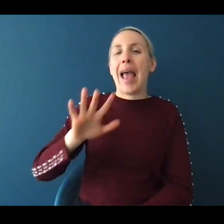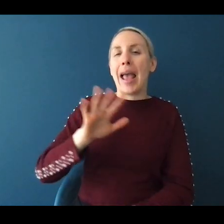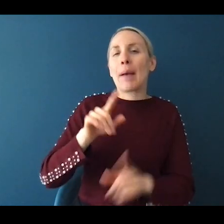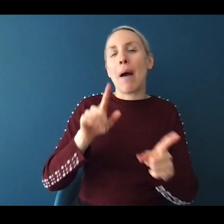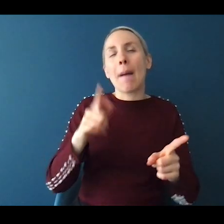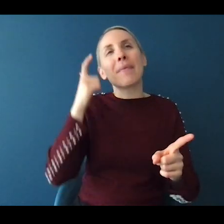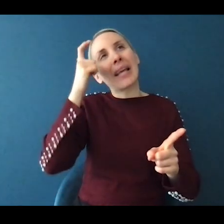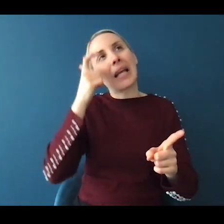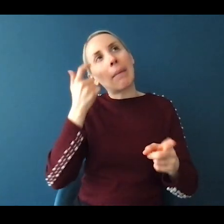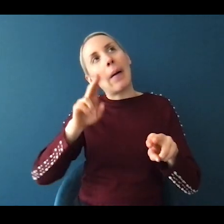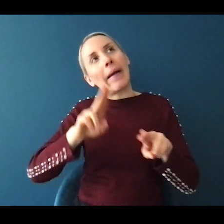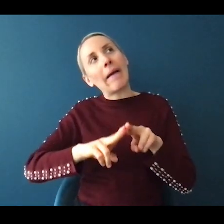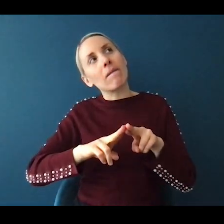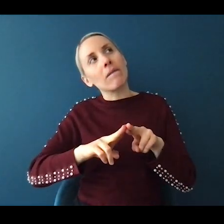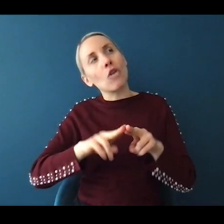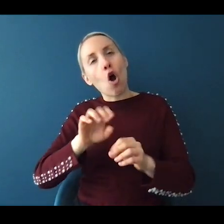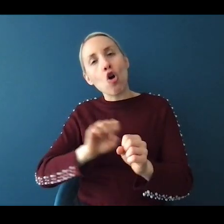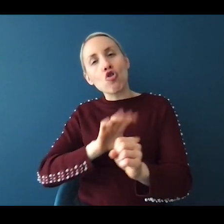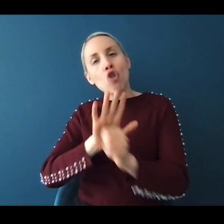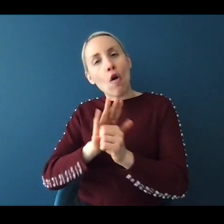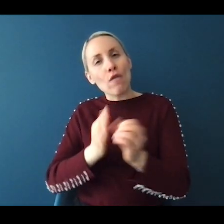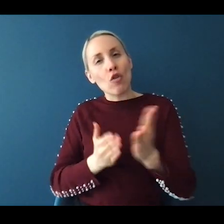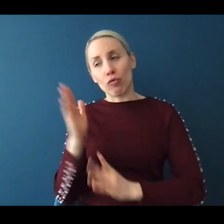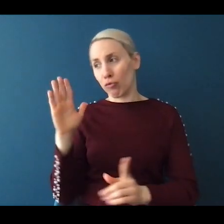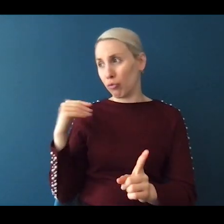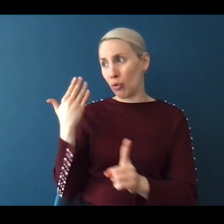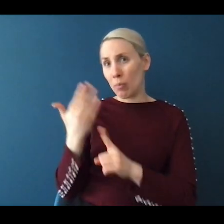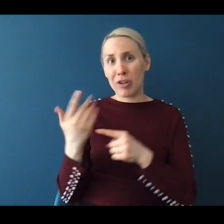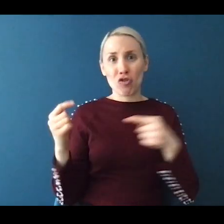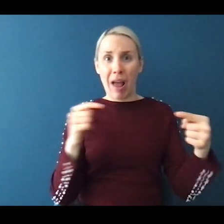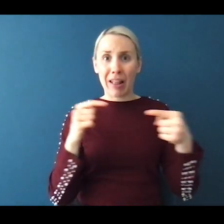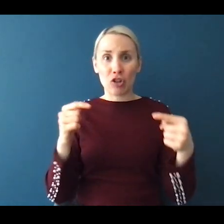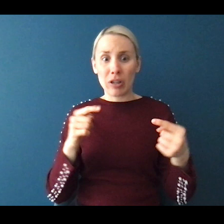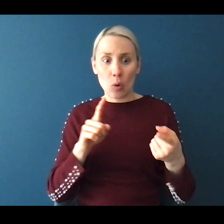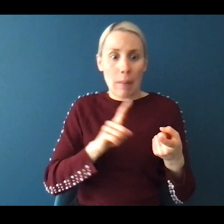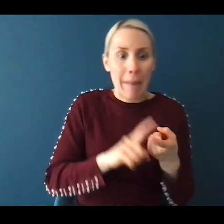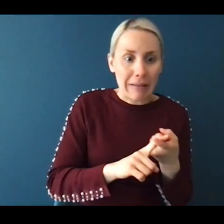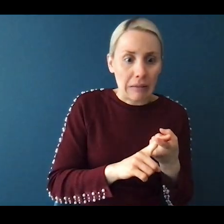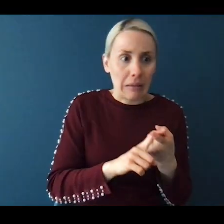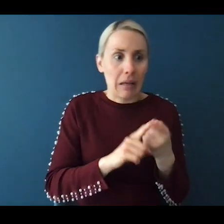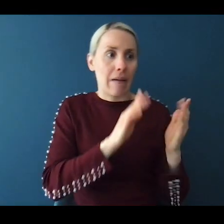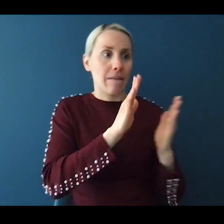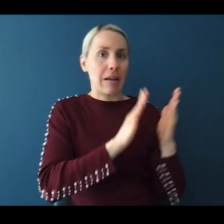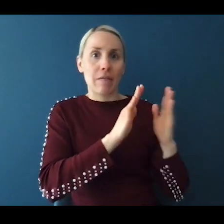the challenges of the last year of COVID and things whether it's useful for artists to